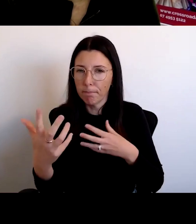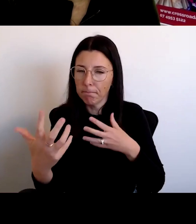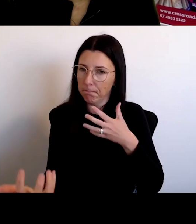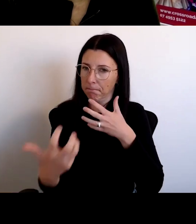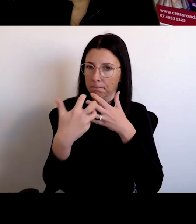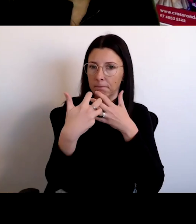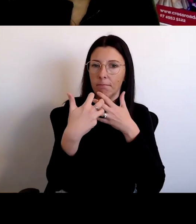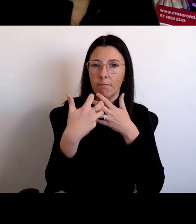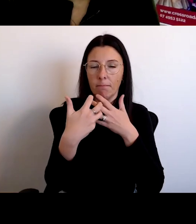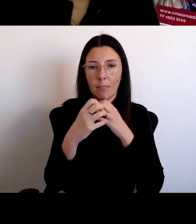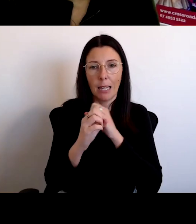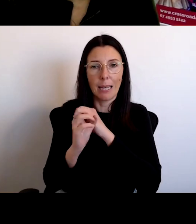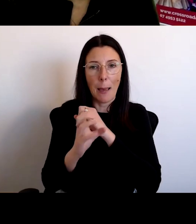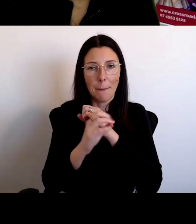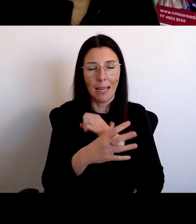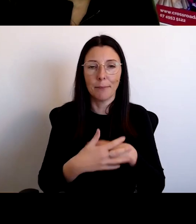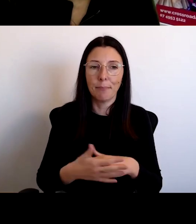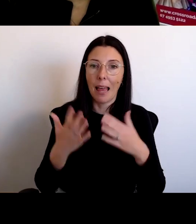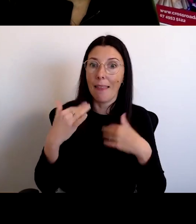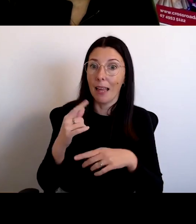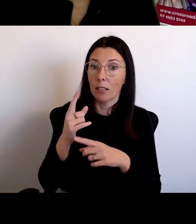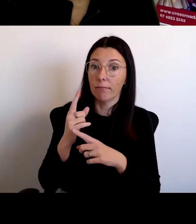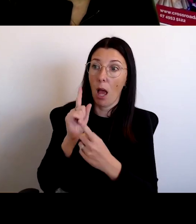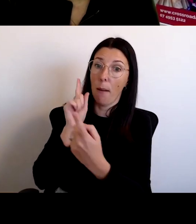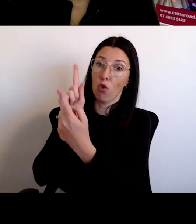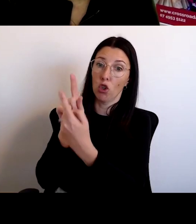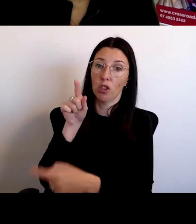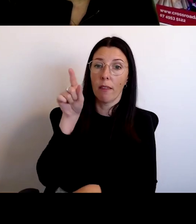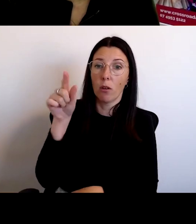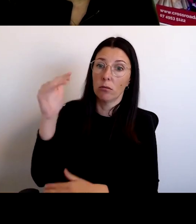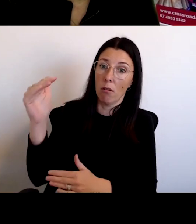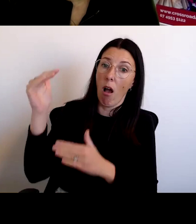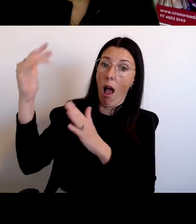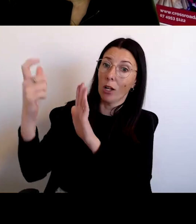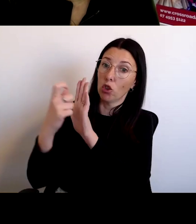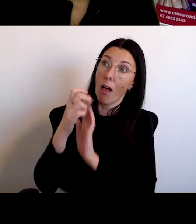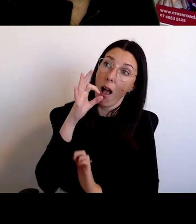and speaking to those higher donors, "Hey, would you consider bringing your donation that